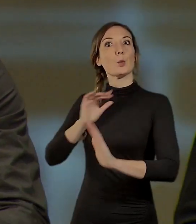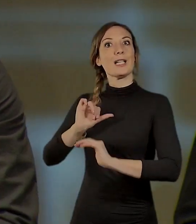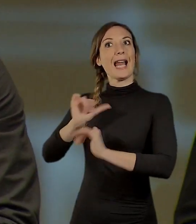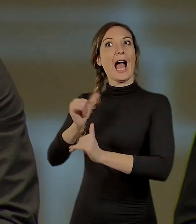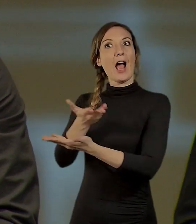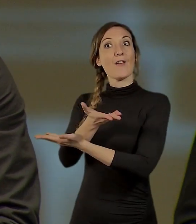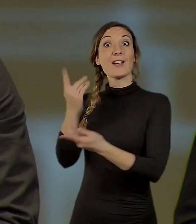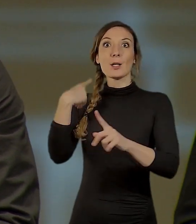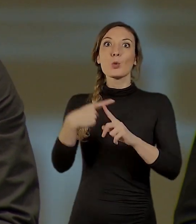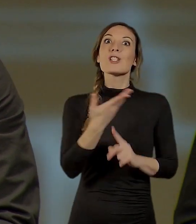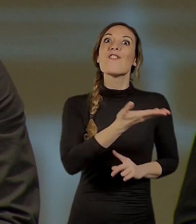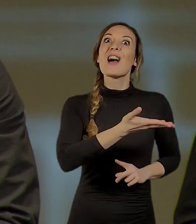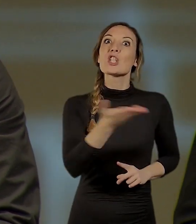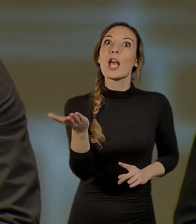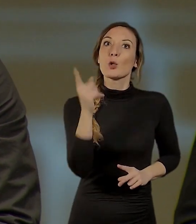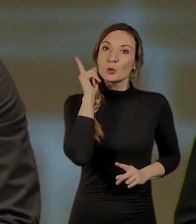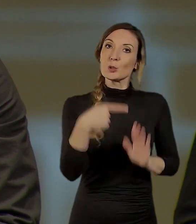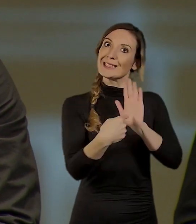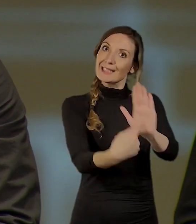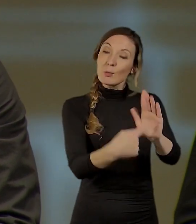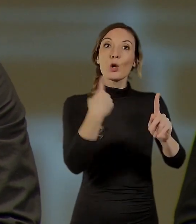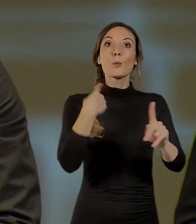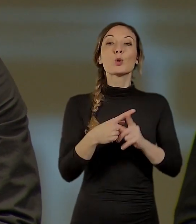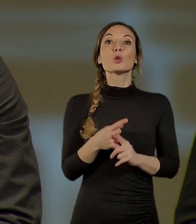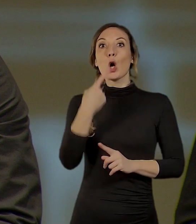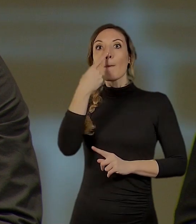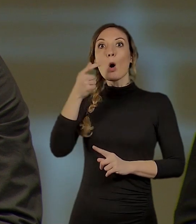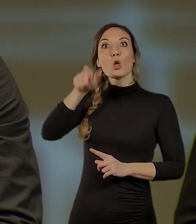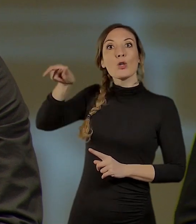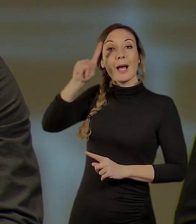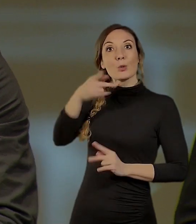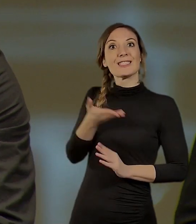they understood a lot of things. Or we talked to those real people. And I think